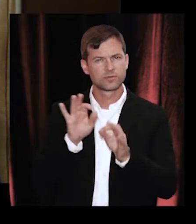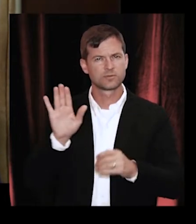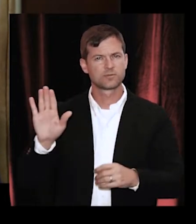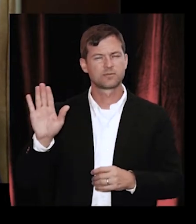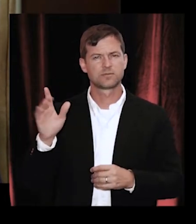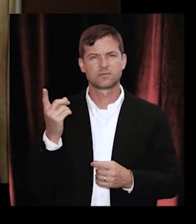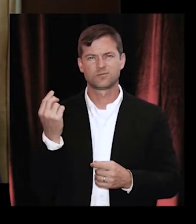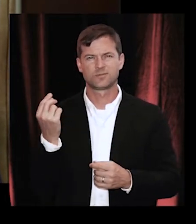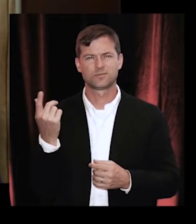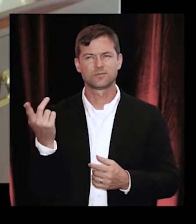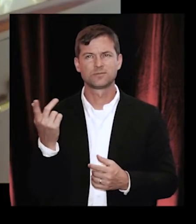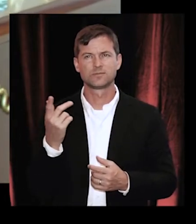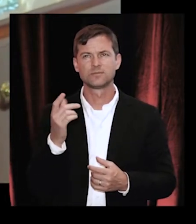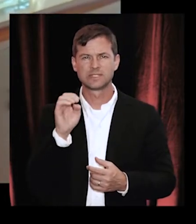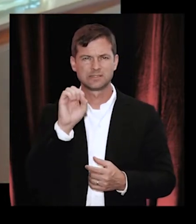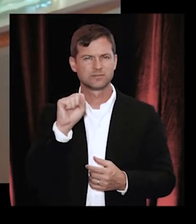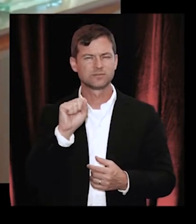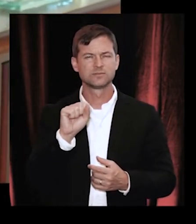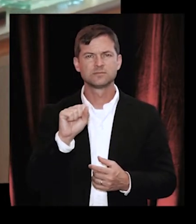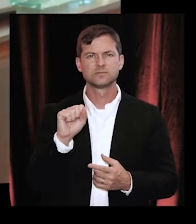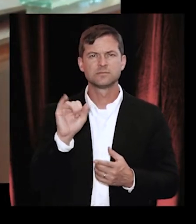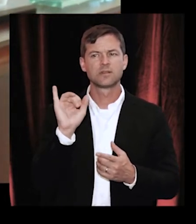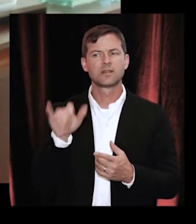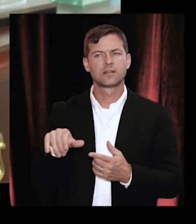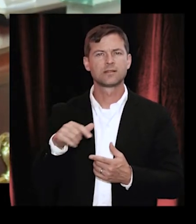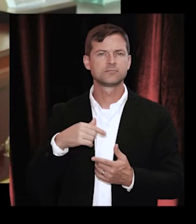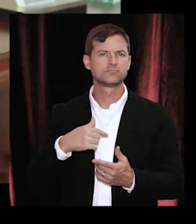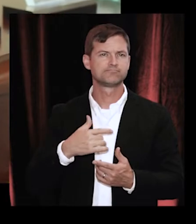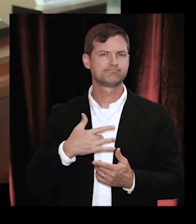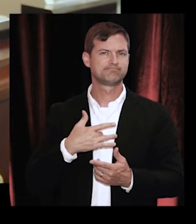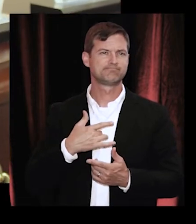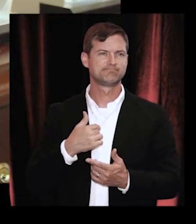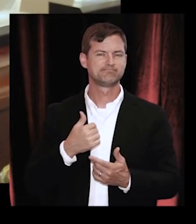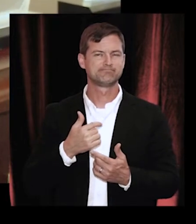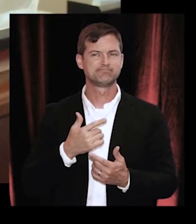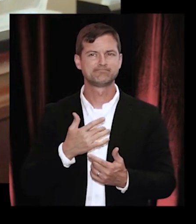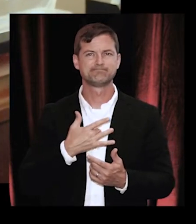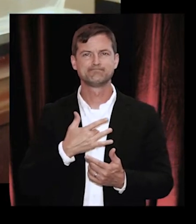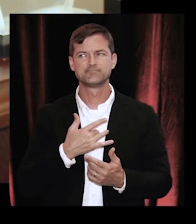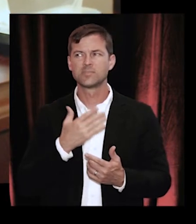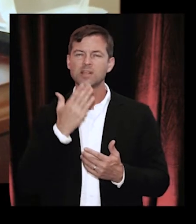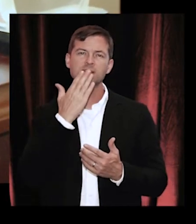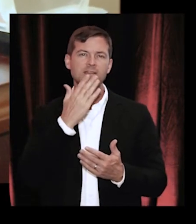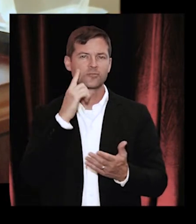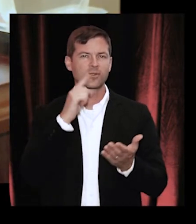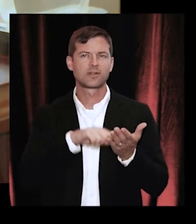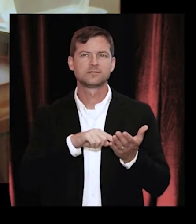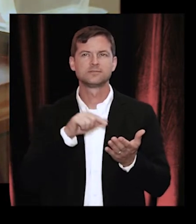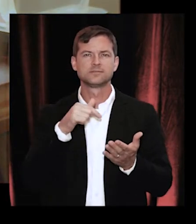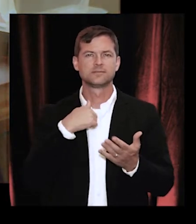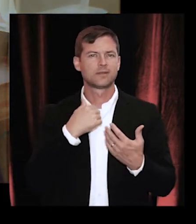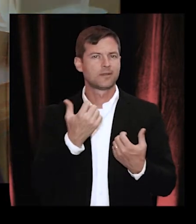of what Easterseals does, I think brings me a lot of joy. Thank you for recognizing this and being a part of such a wonderful